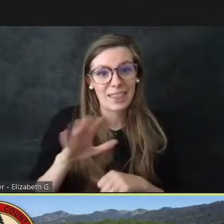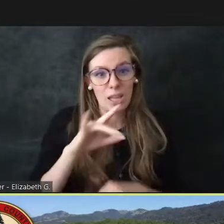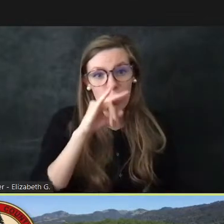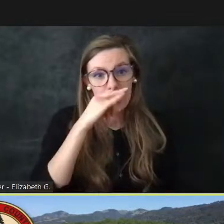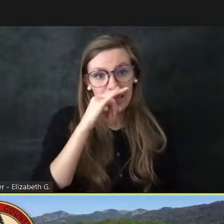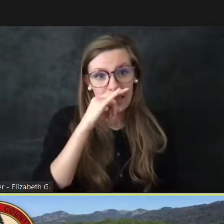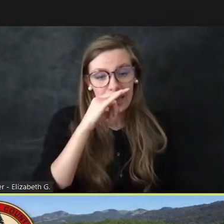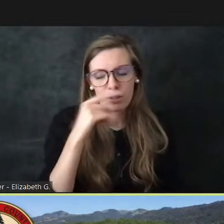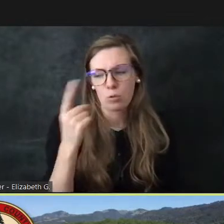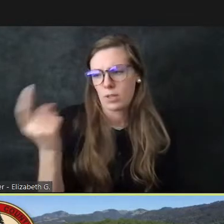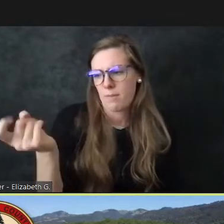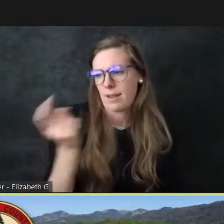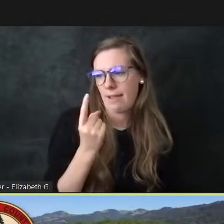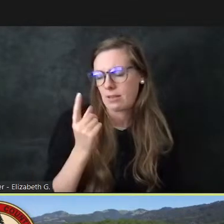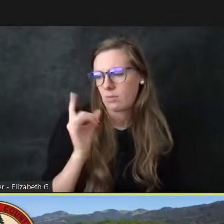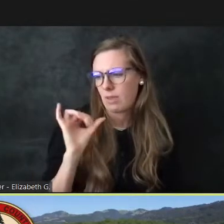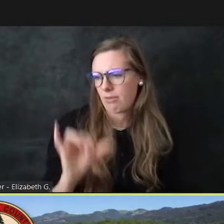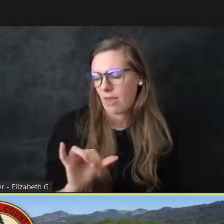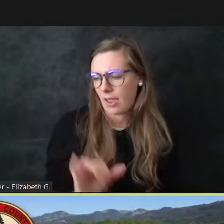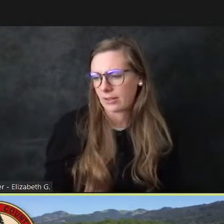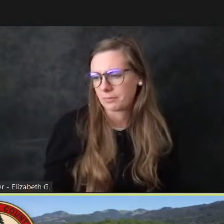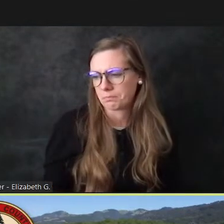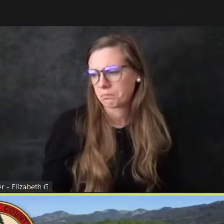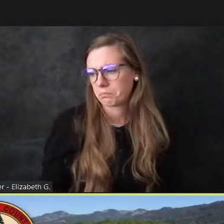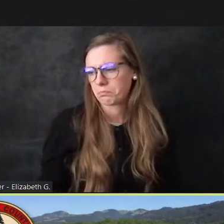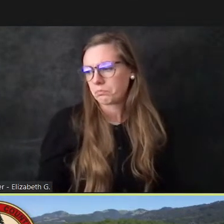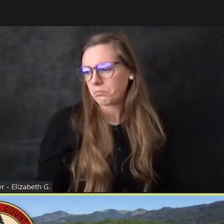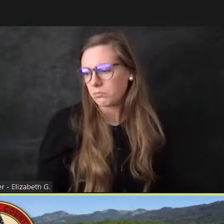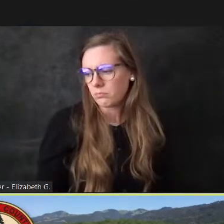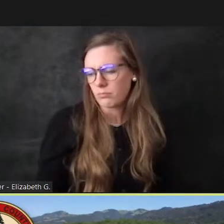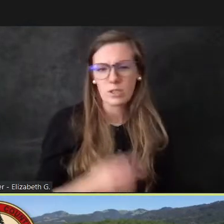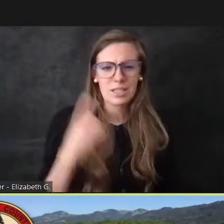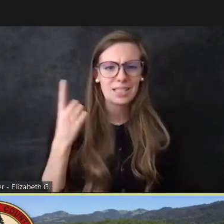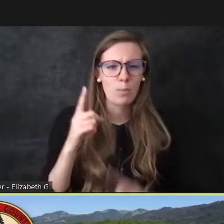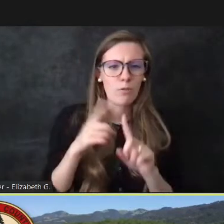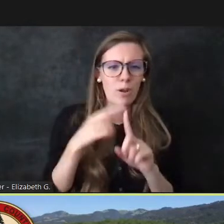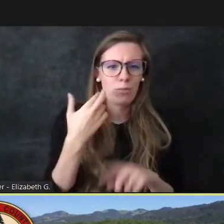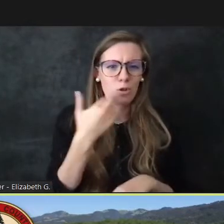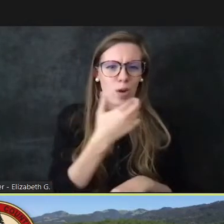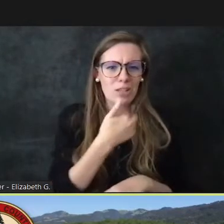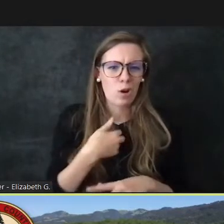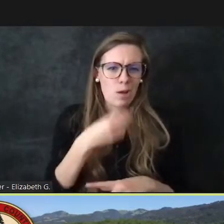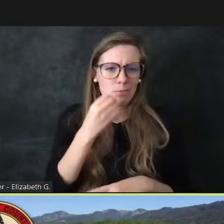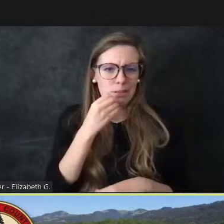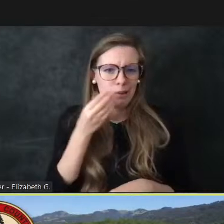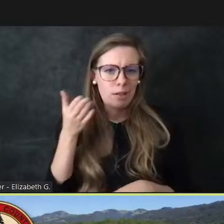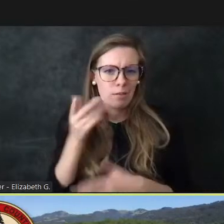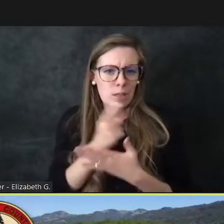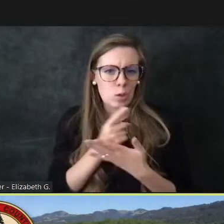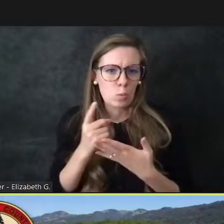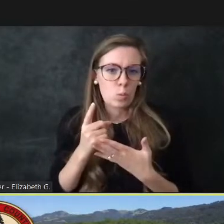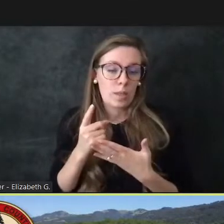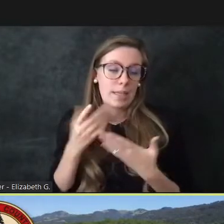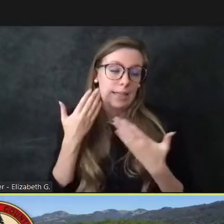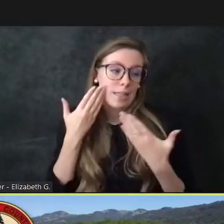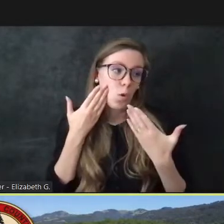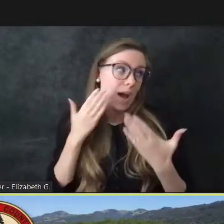that a person that works at a restaurant that I went to this week. So I don't know if somebody has the answer for that.